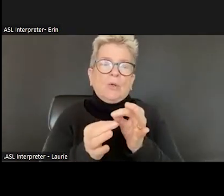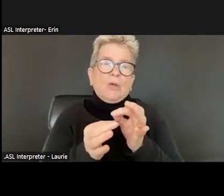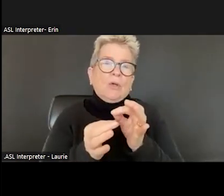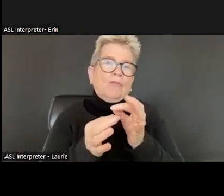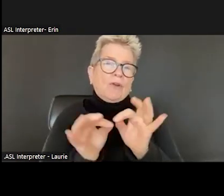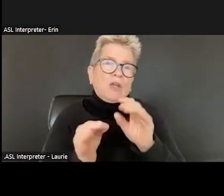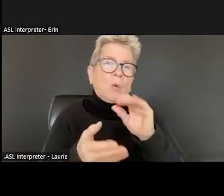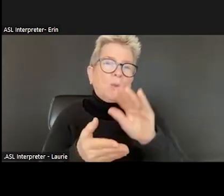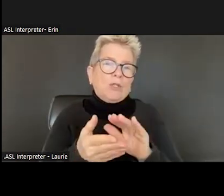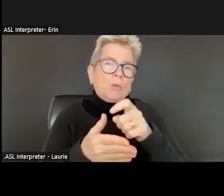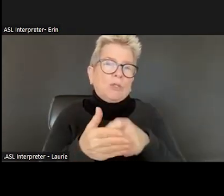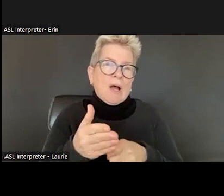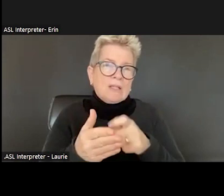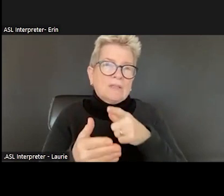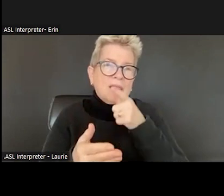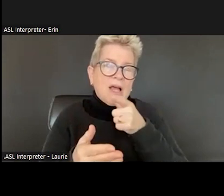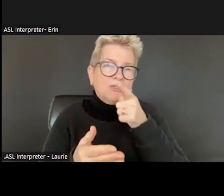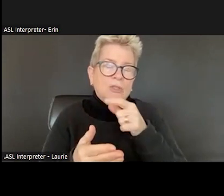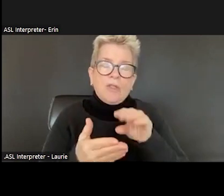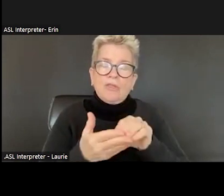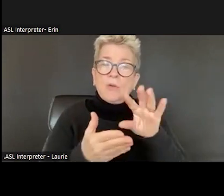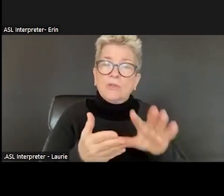who stand to potentially benefit the most, based on the research,